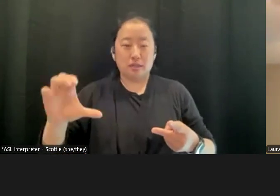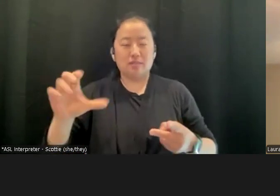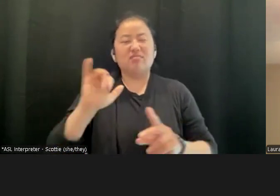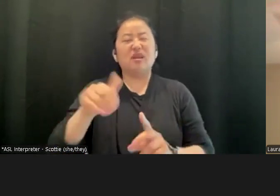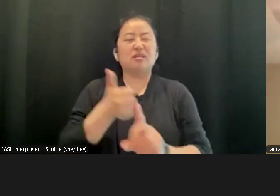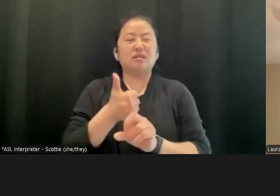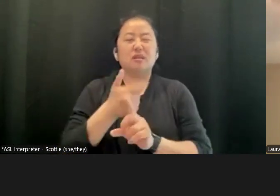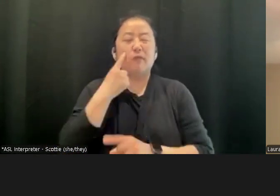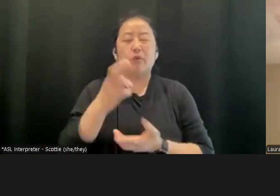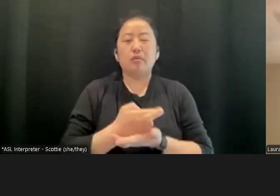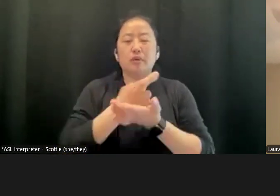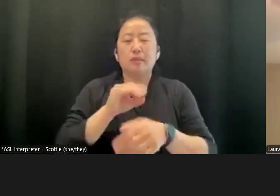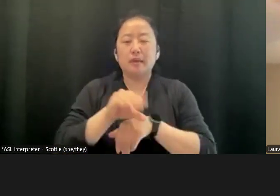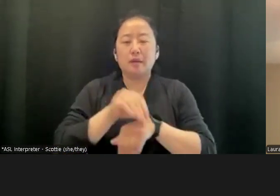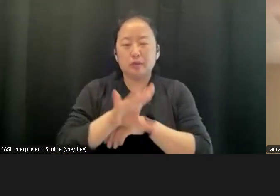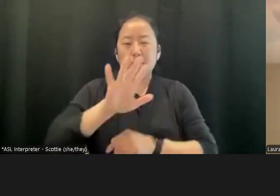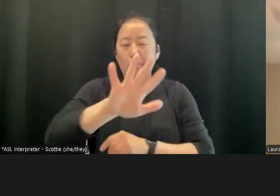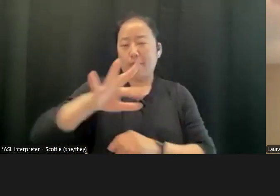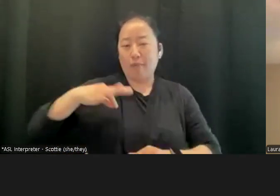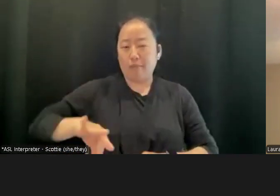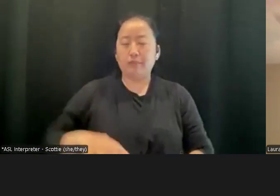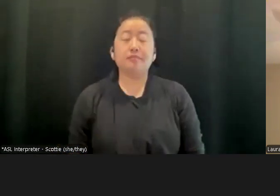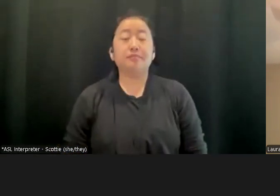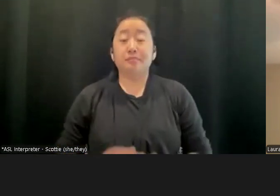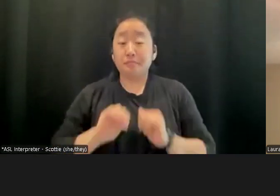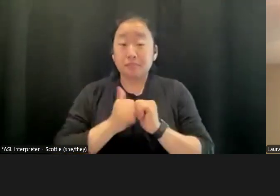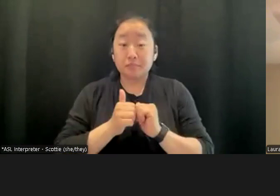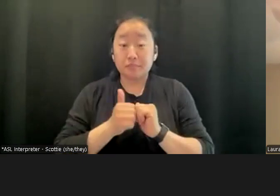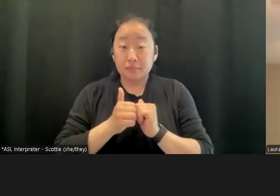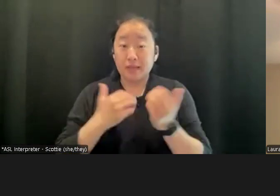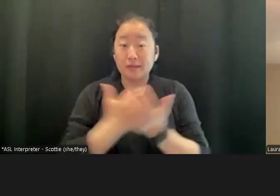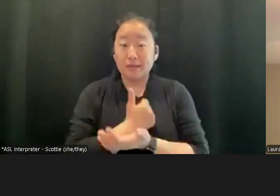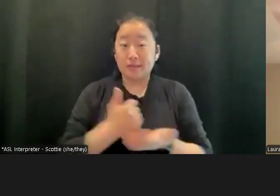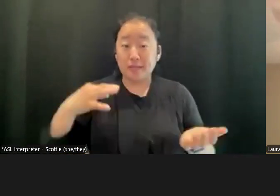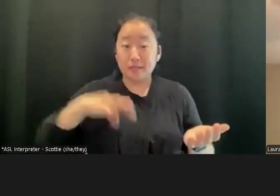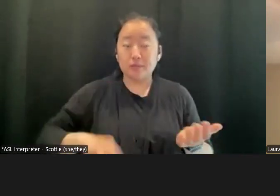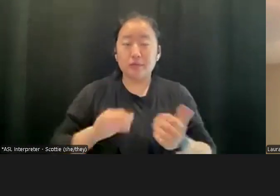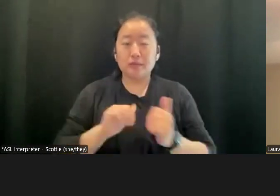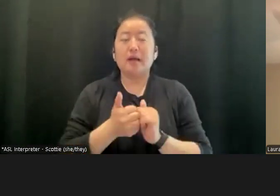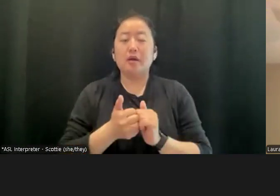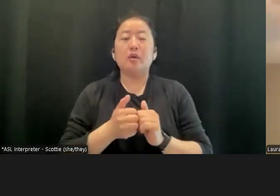And you'll be able to access those by taking the survey at the end of today's webinar,